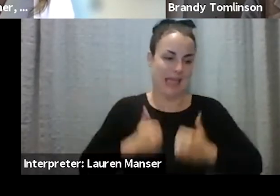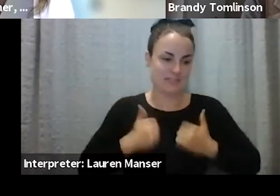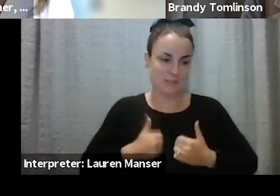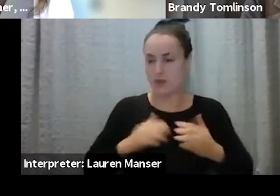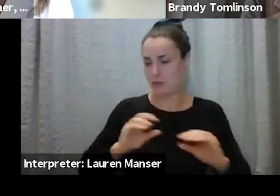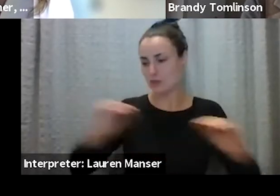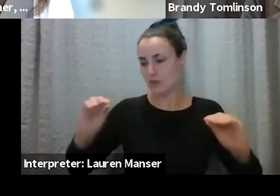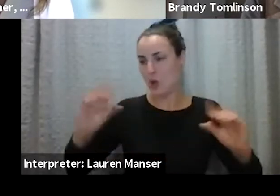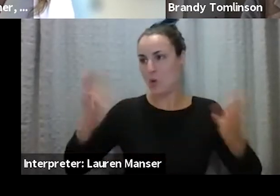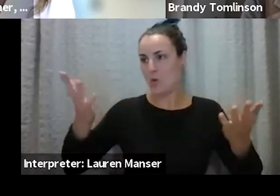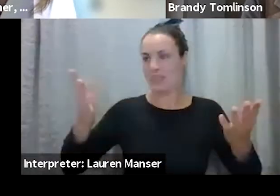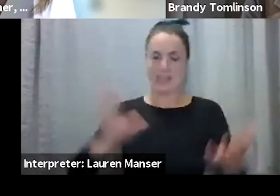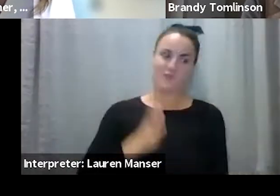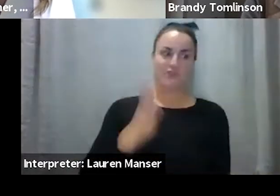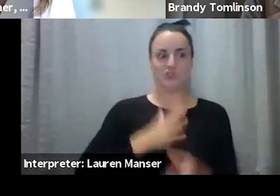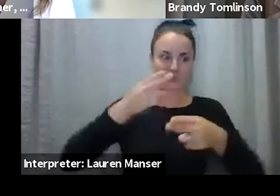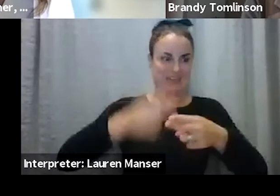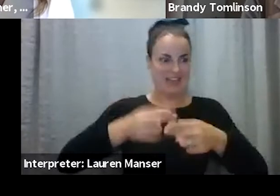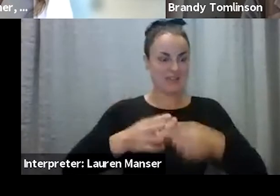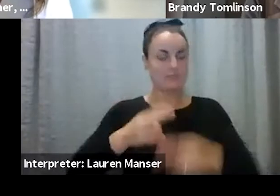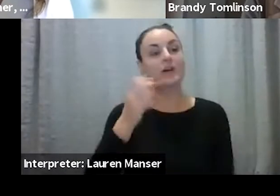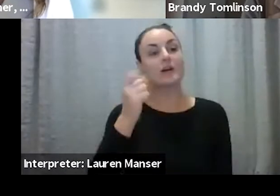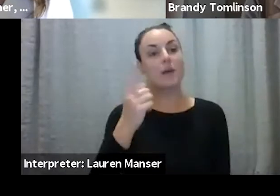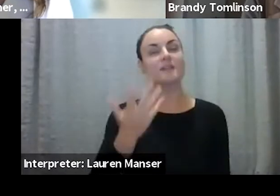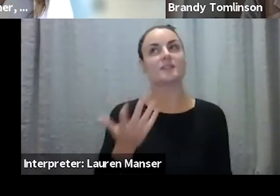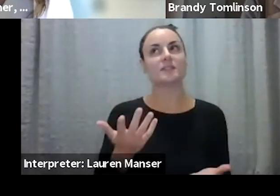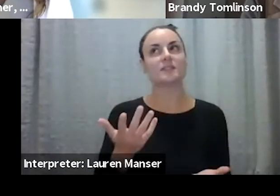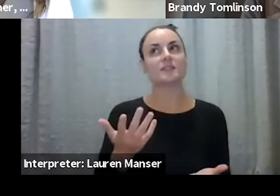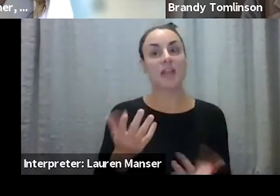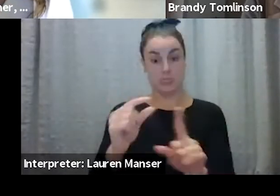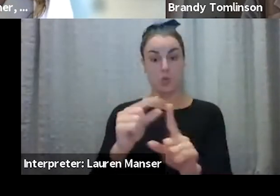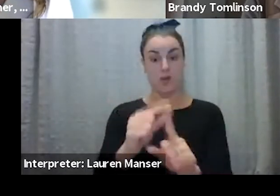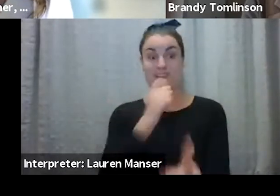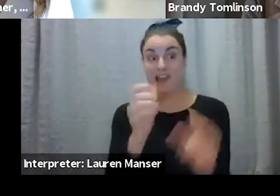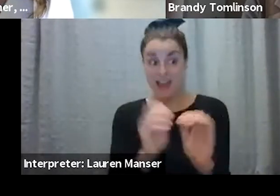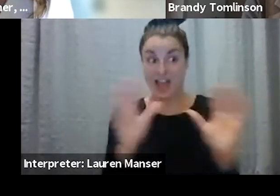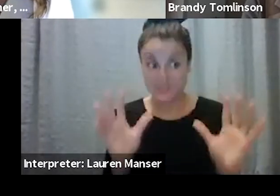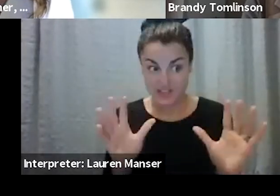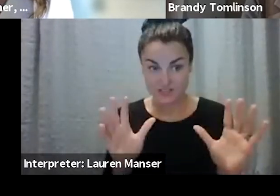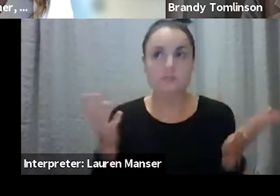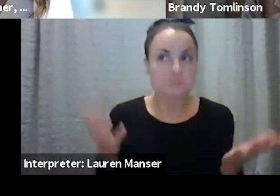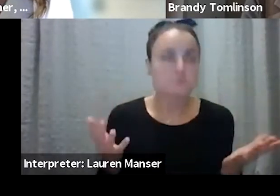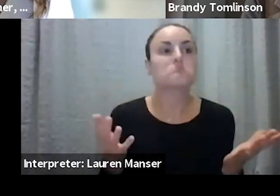but in terms of using that word, something that I'm learning when people talk about invisible disabilities